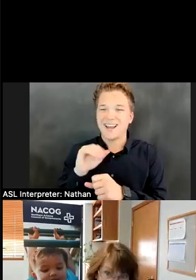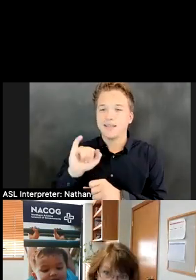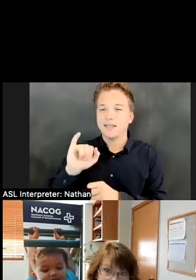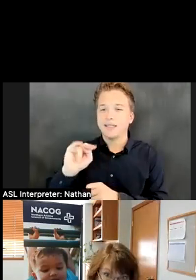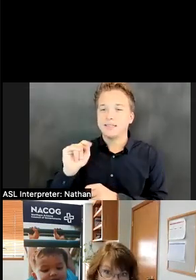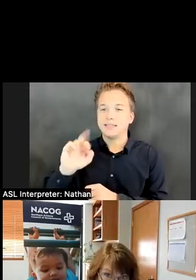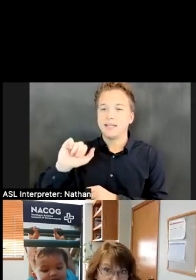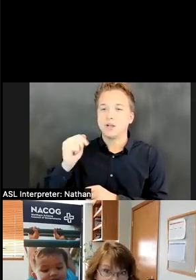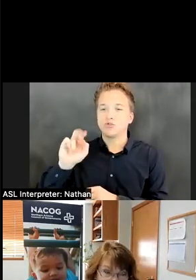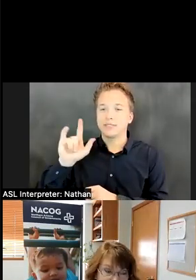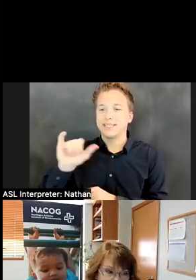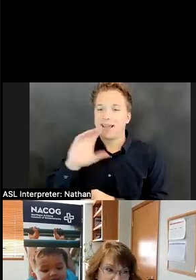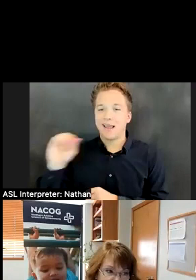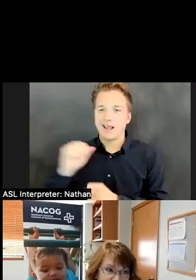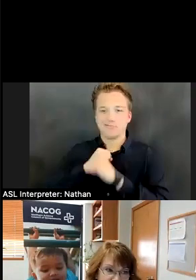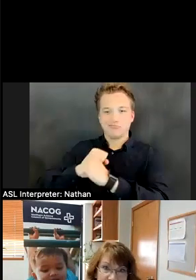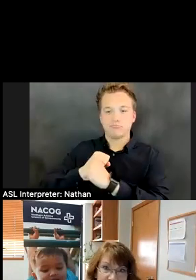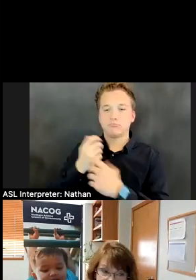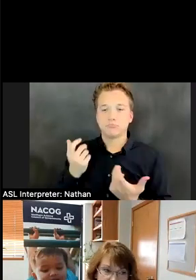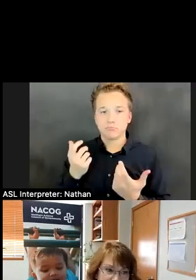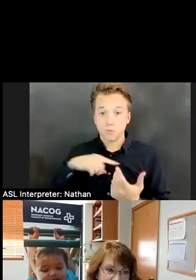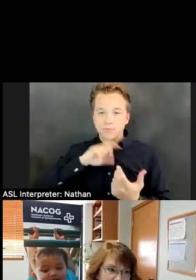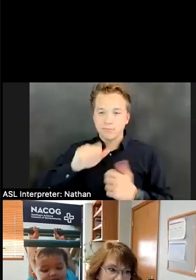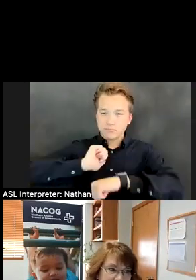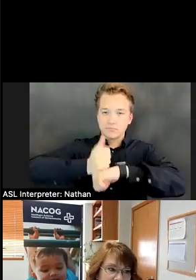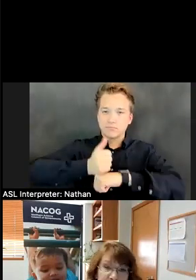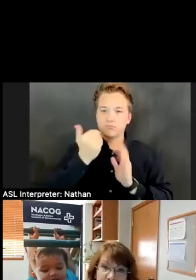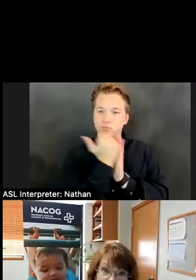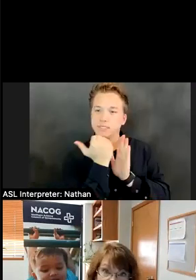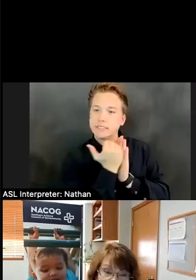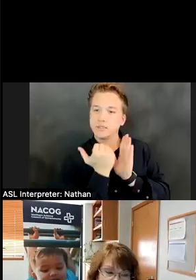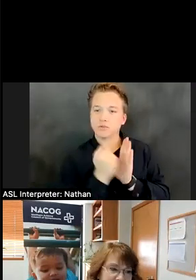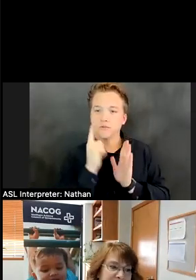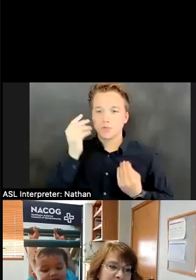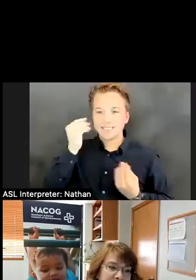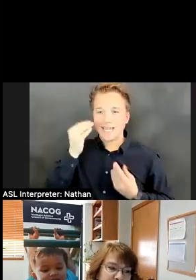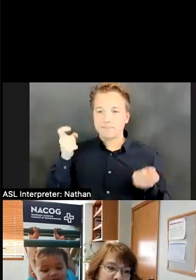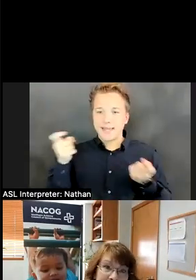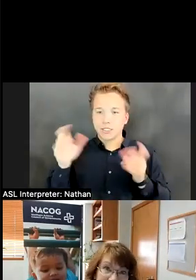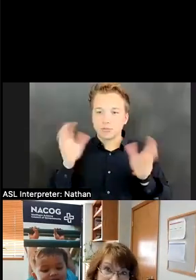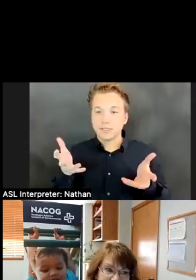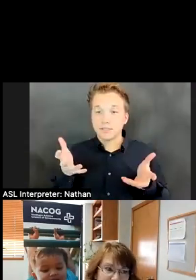We have to establish procedures on data management, and through ongoing assessment, use data to